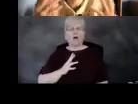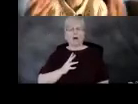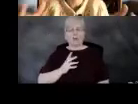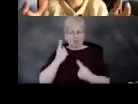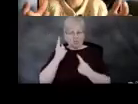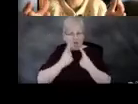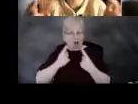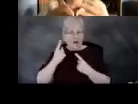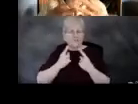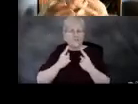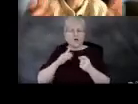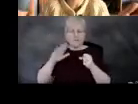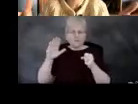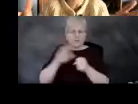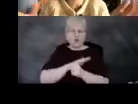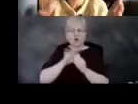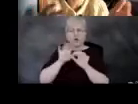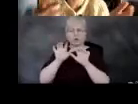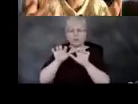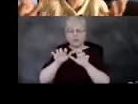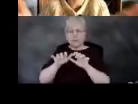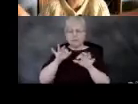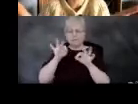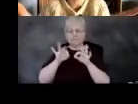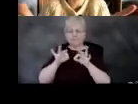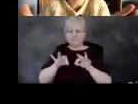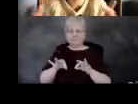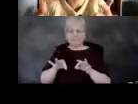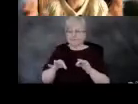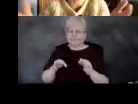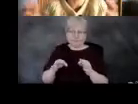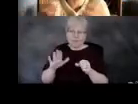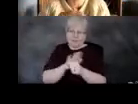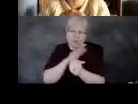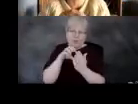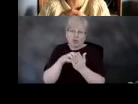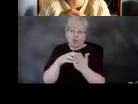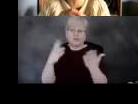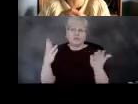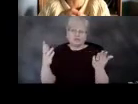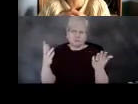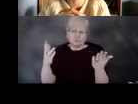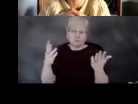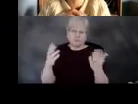thorough presentation, even if it might be a paragraph or even a little bit longer.